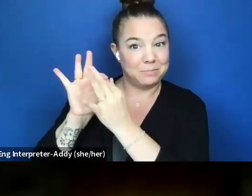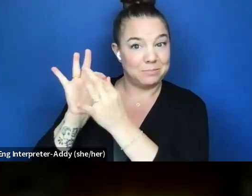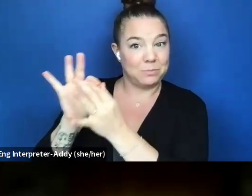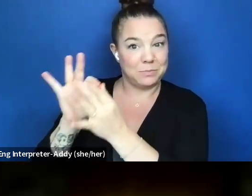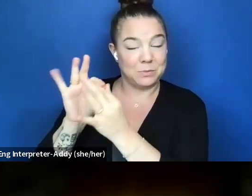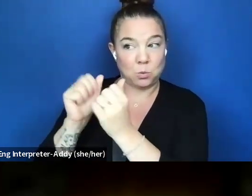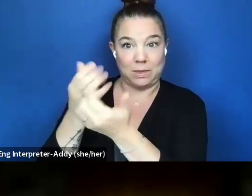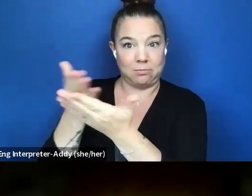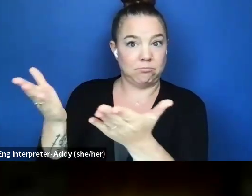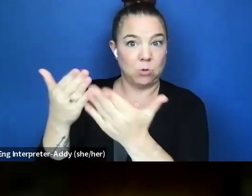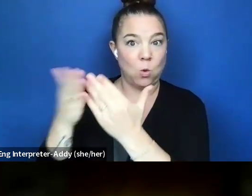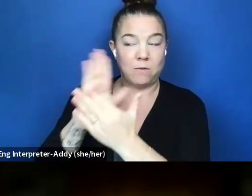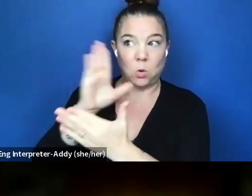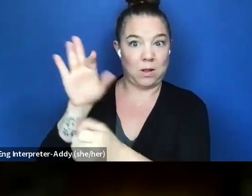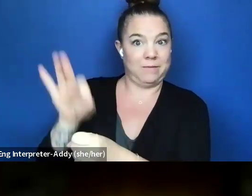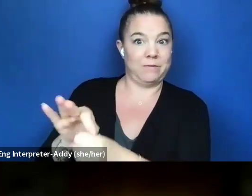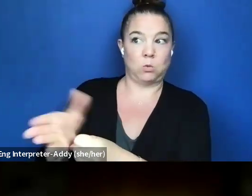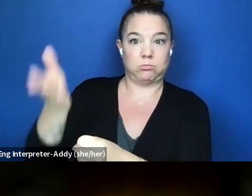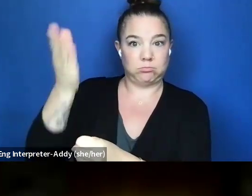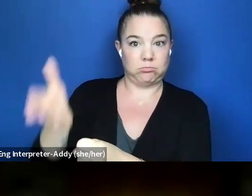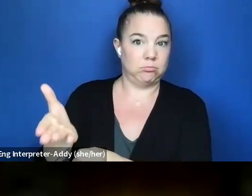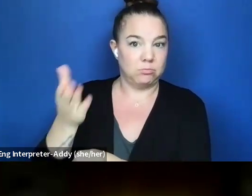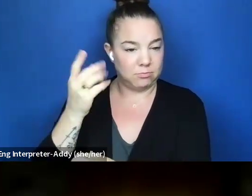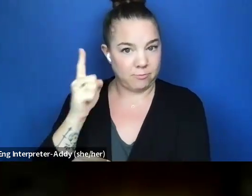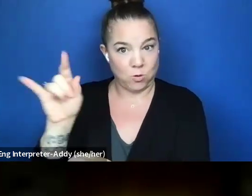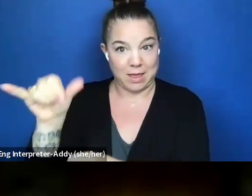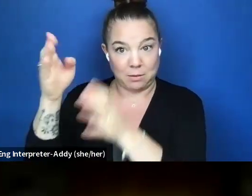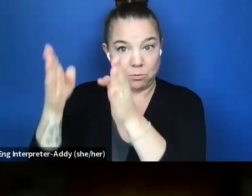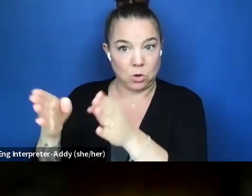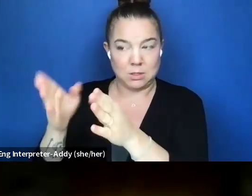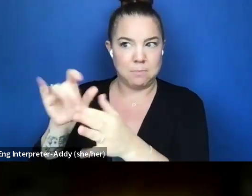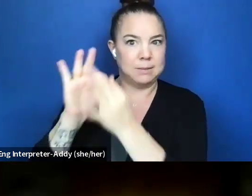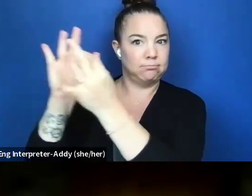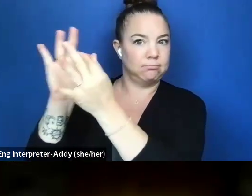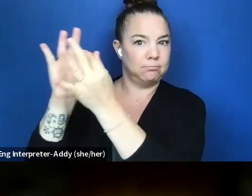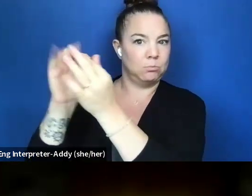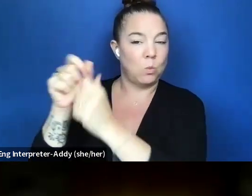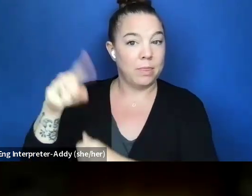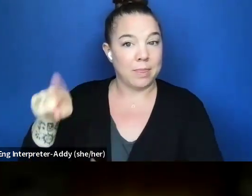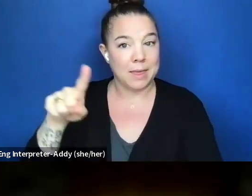Brooke Wilson (she/her): whoever it is. You're voting for and you can't wait until